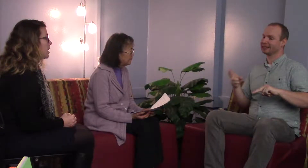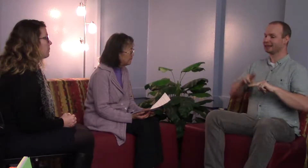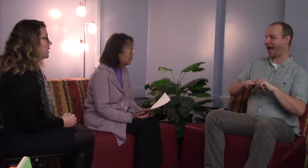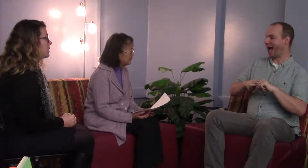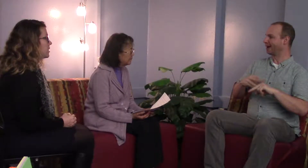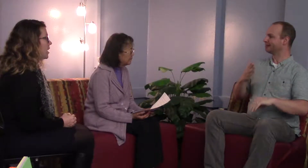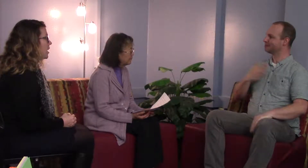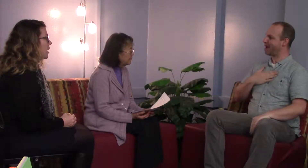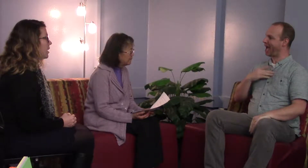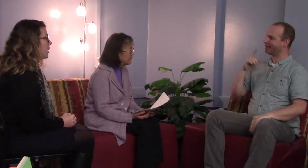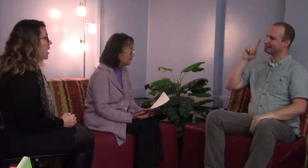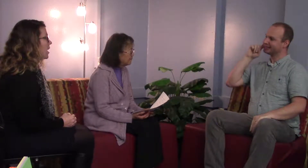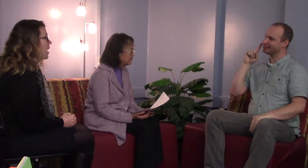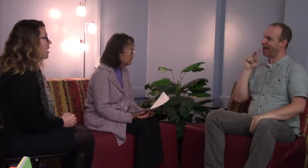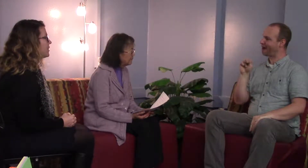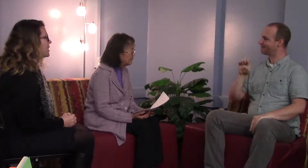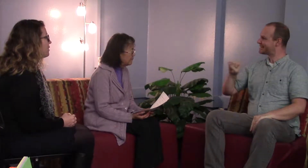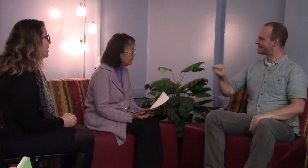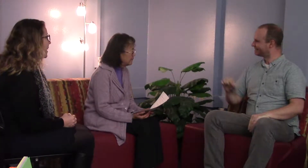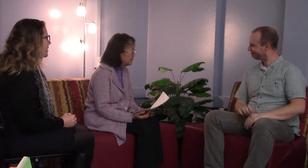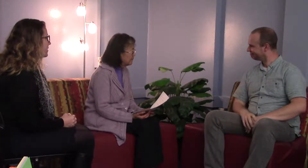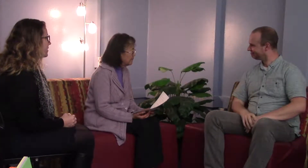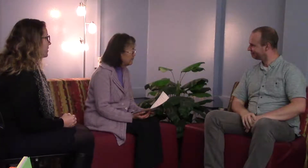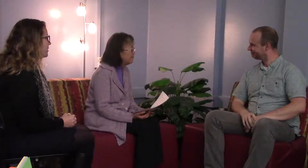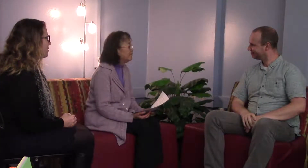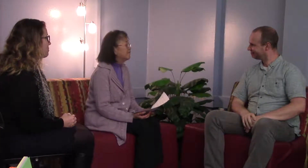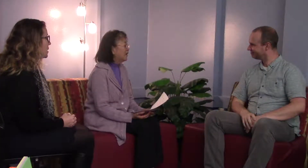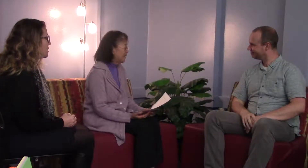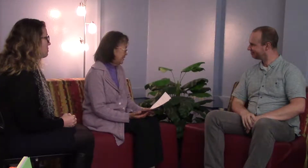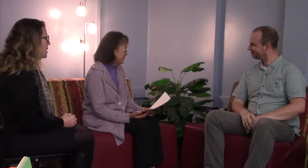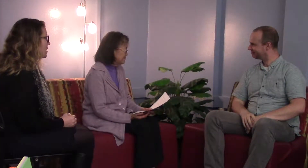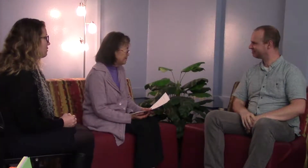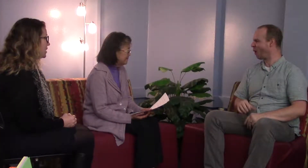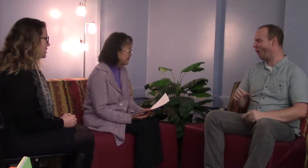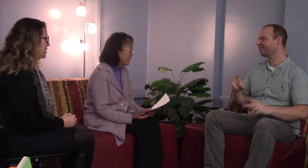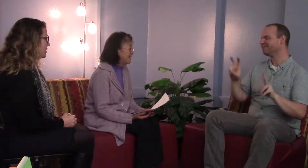they will say, "I have a Deaf gain because of my deafness."